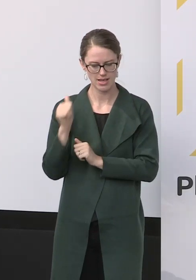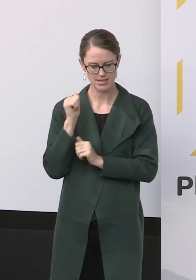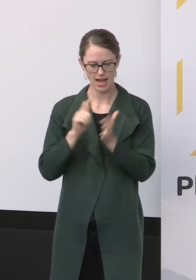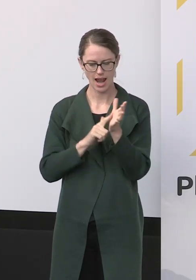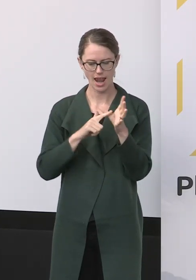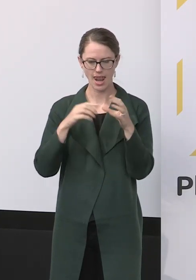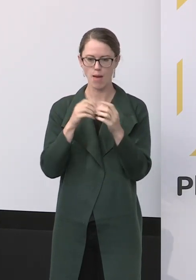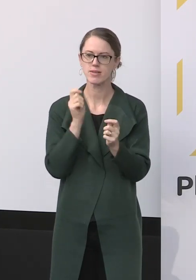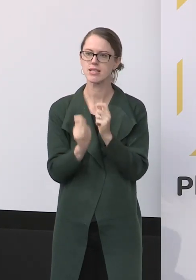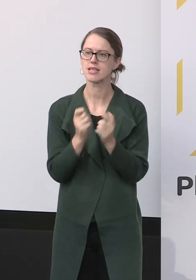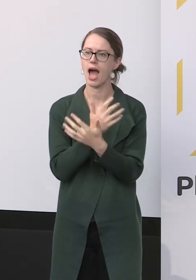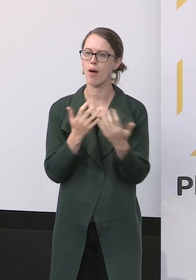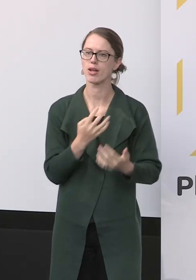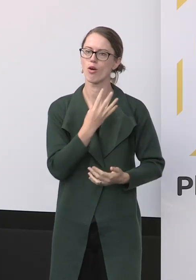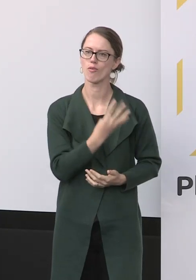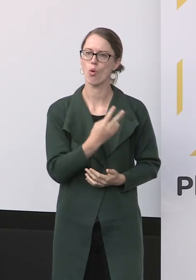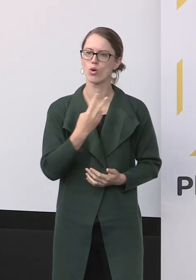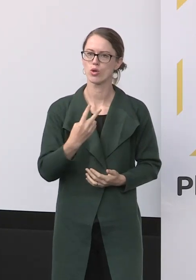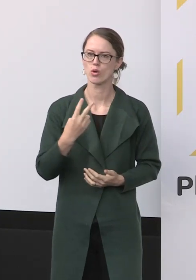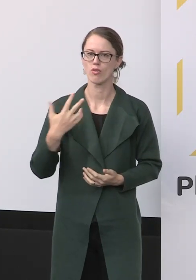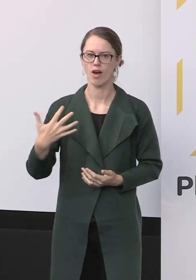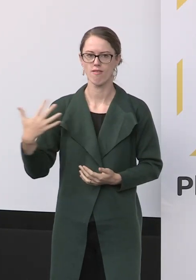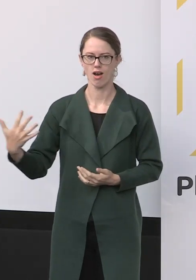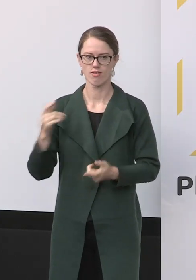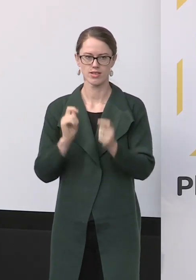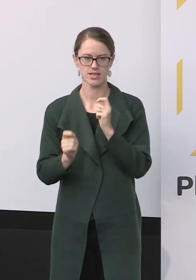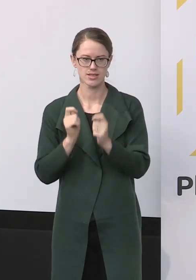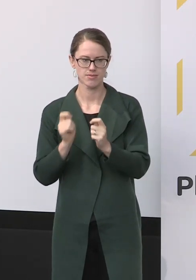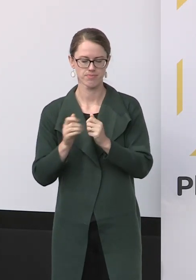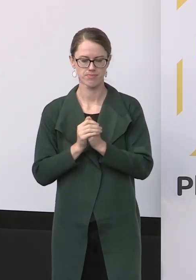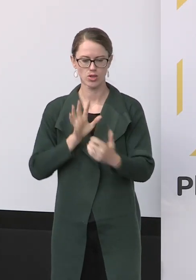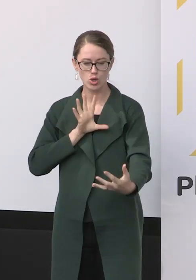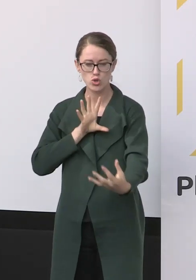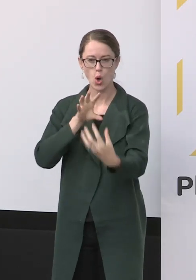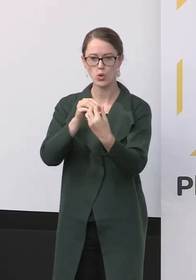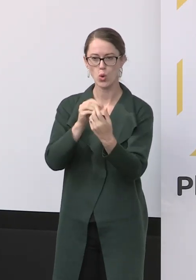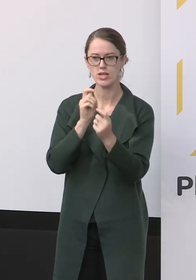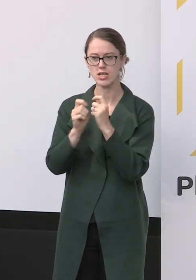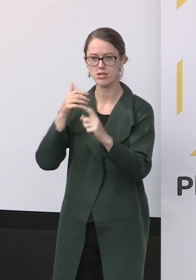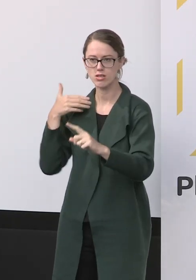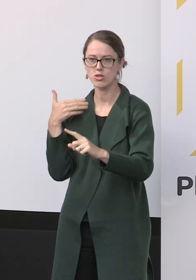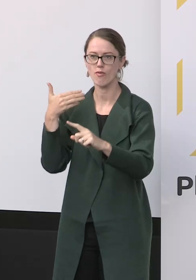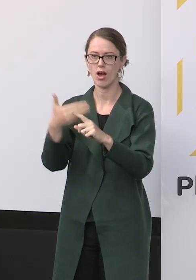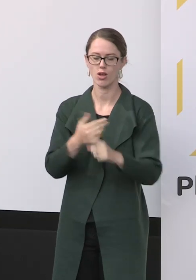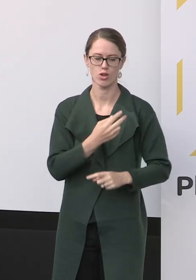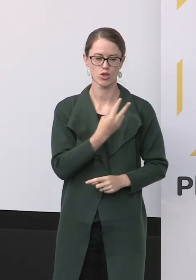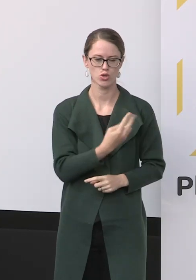nobody in hospital with COVID-19, and yesterday our